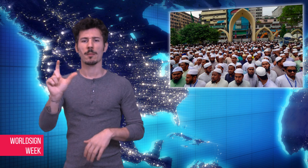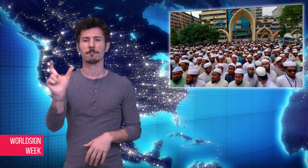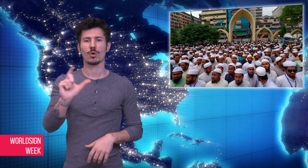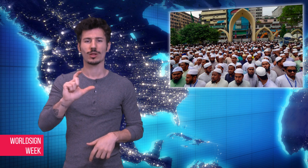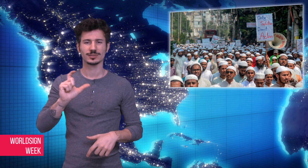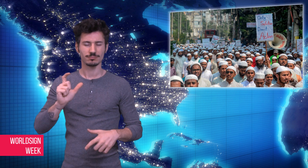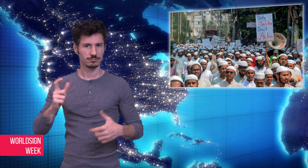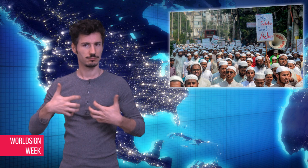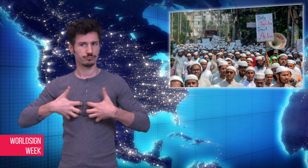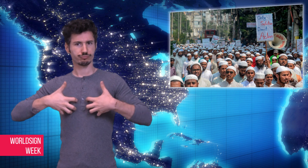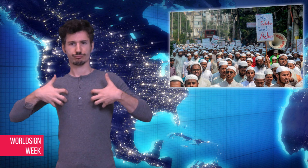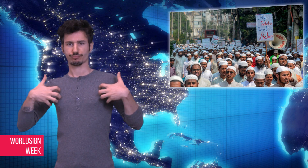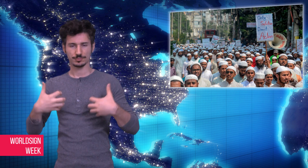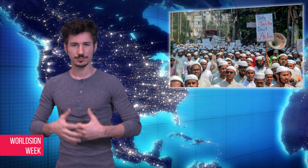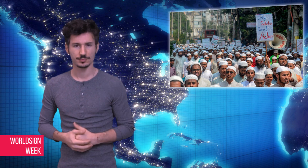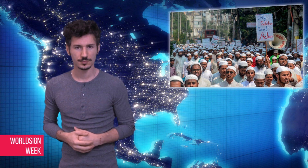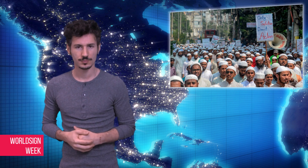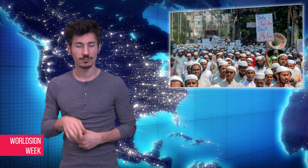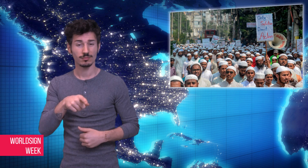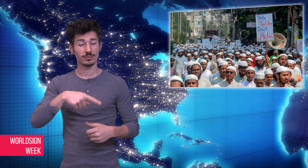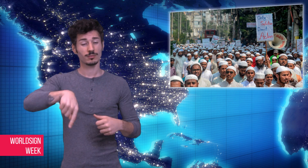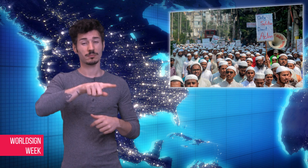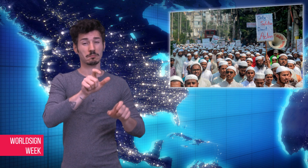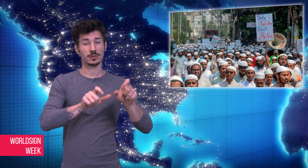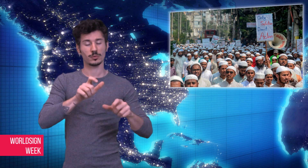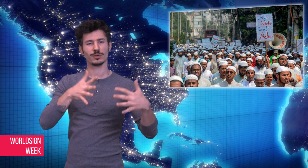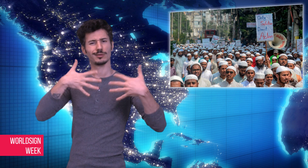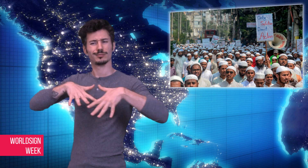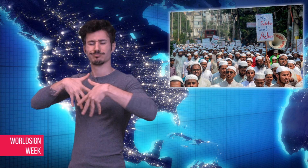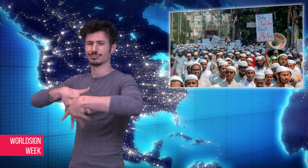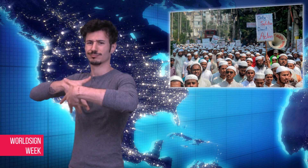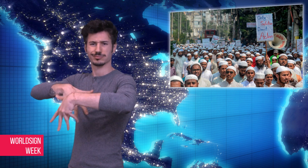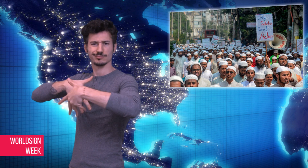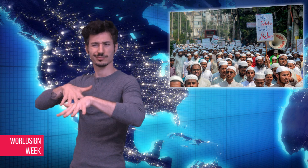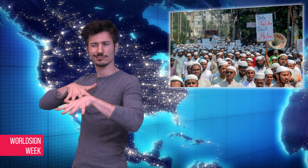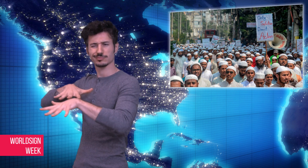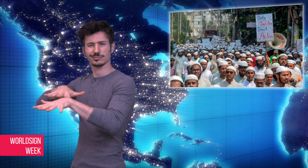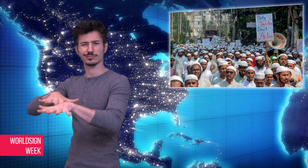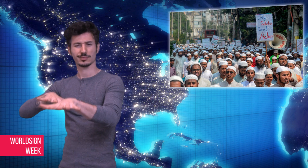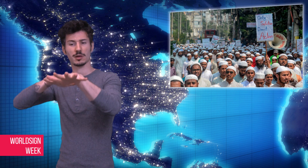That post angered many Muslims.